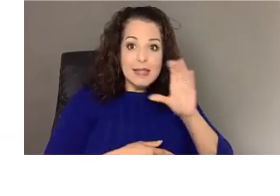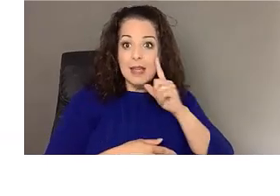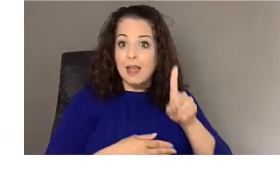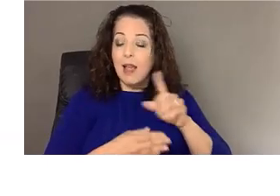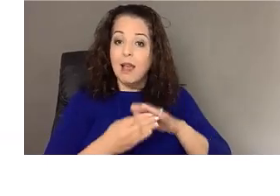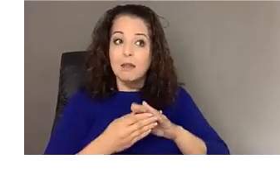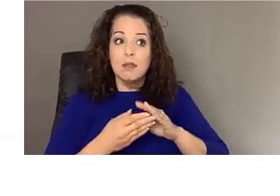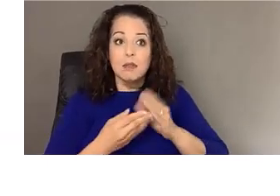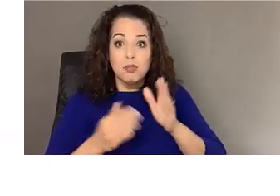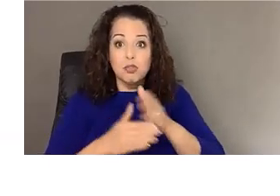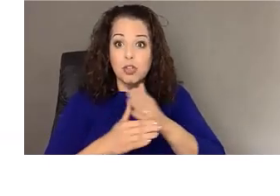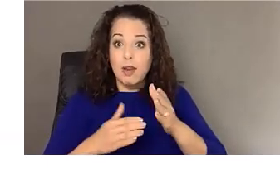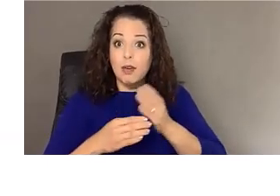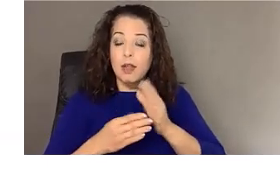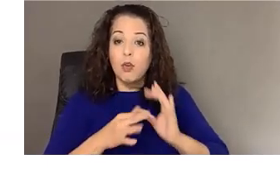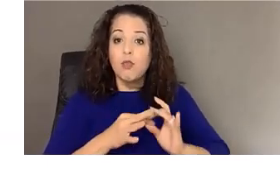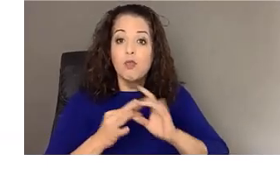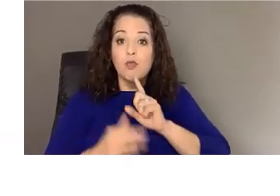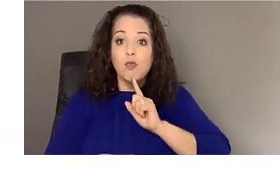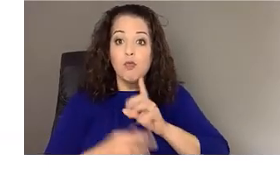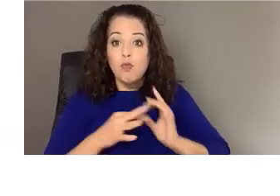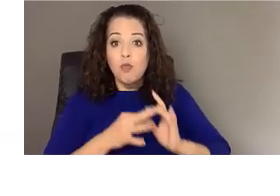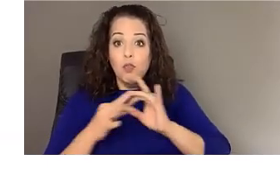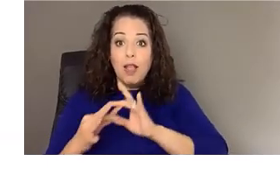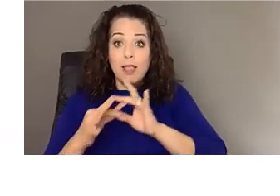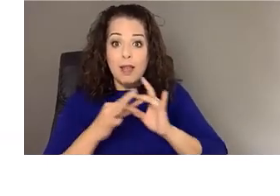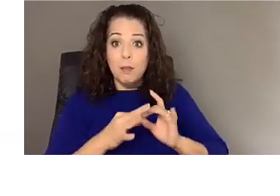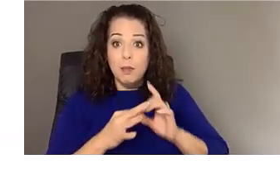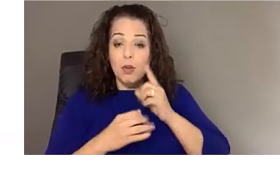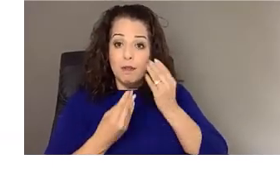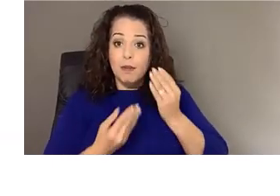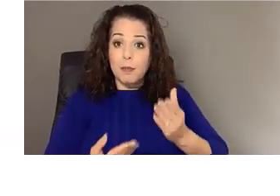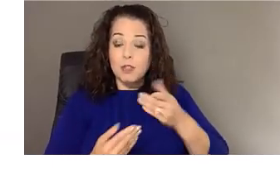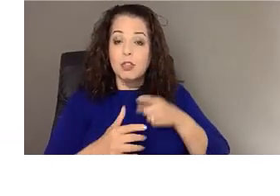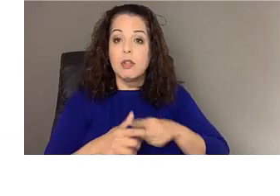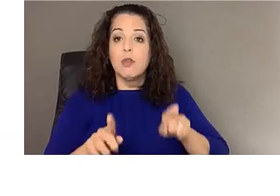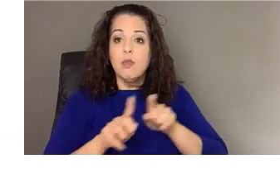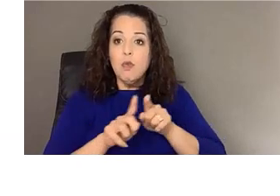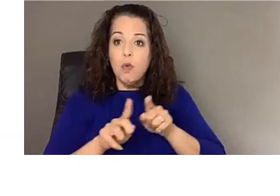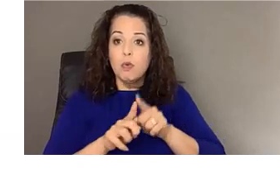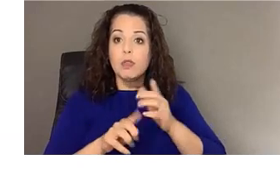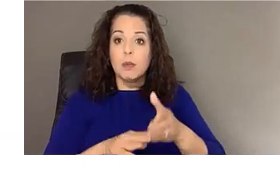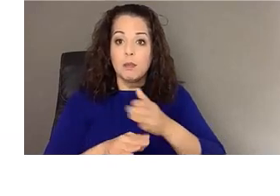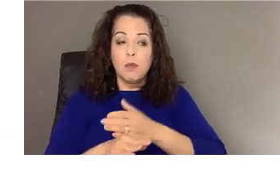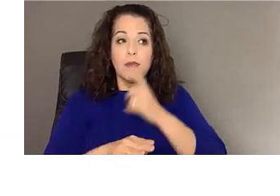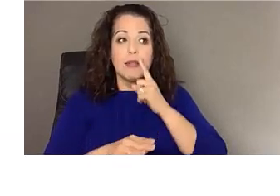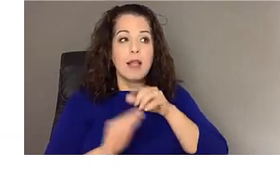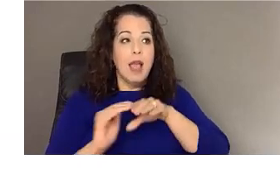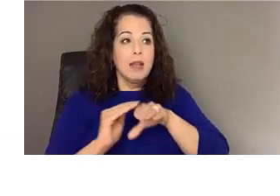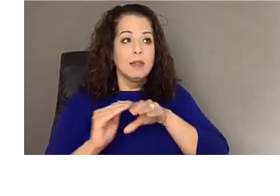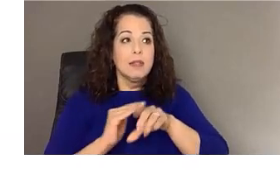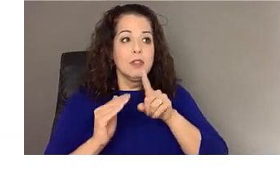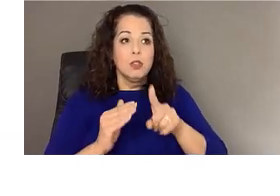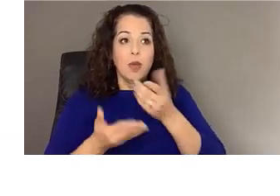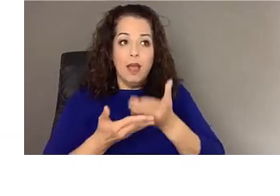delivering key information to a specific audience, and also improving access to evidence in their clinical sites.